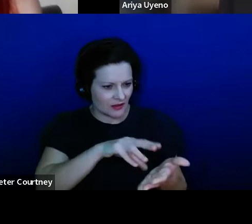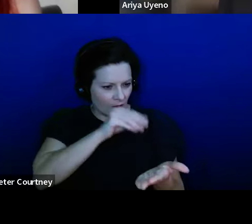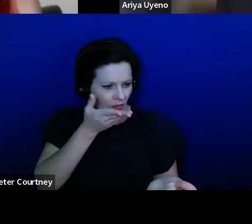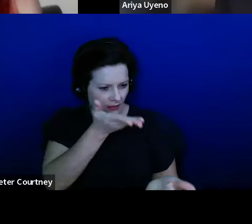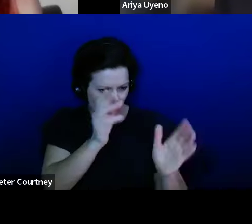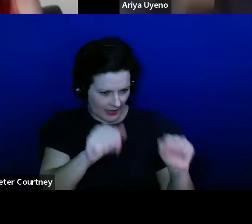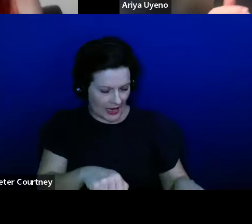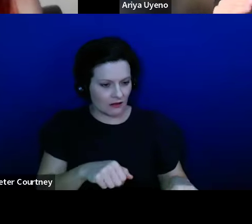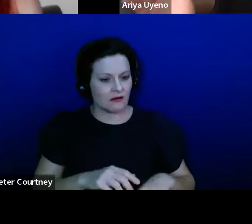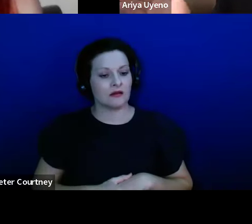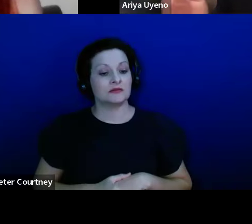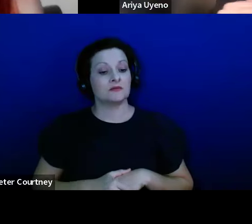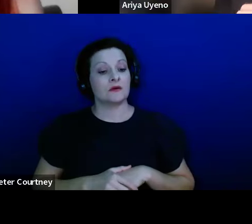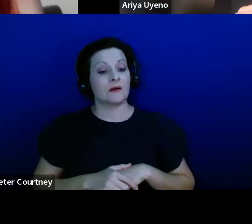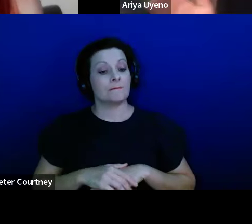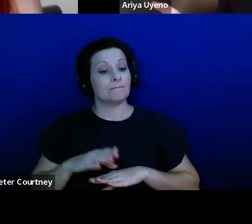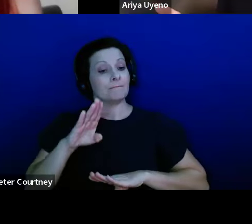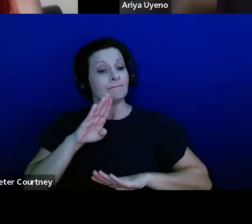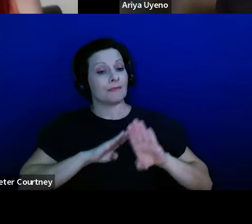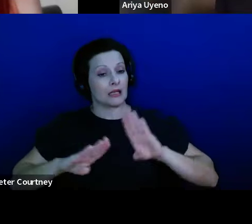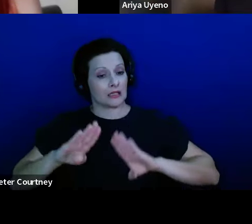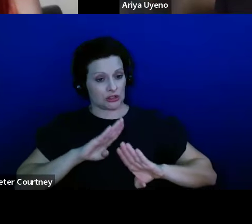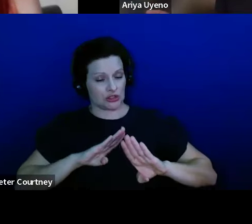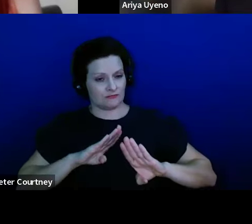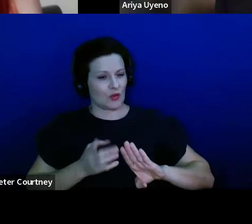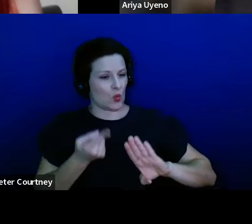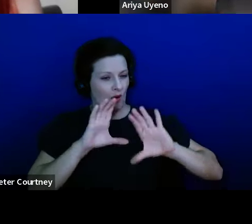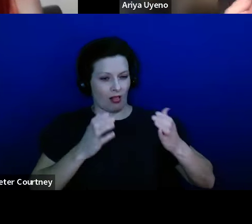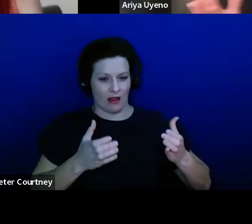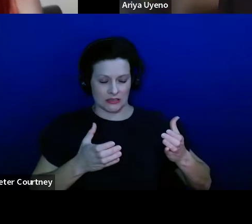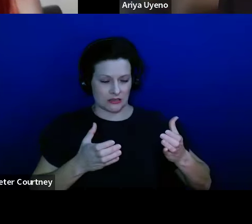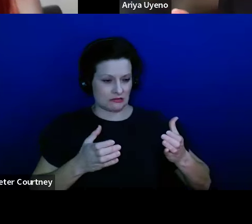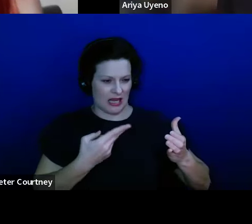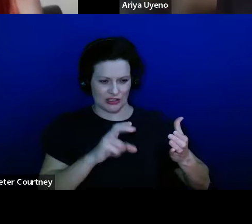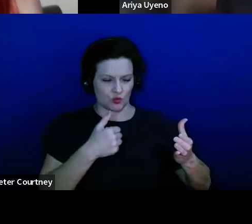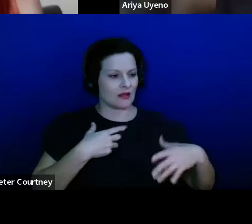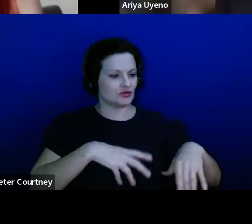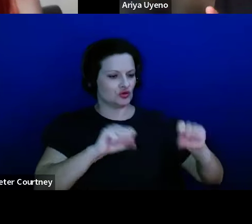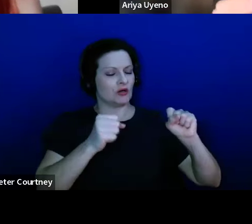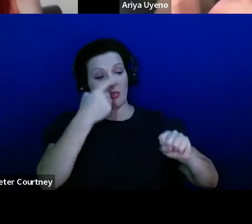biology was my I took a biology class in high school and I'm like, this is so much fun.